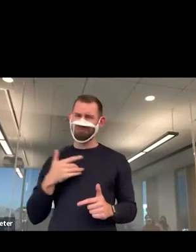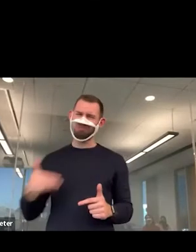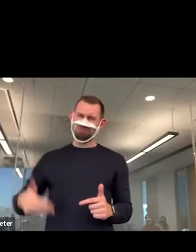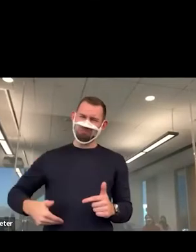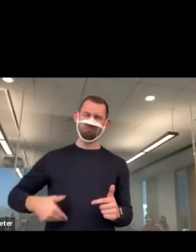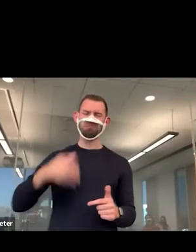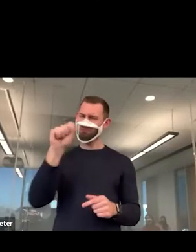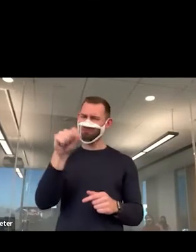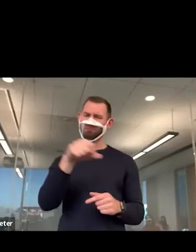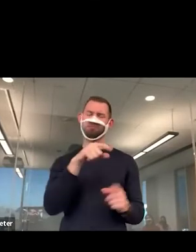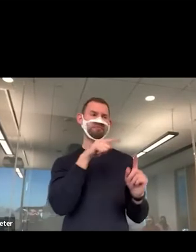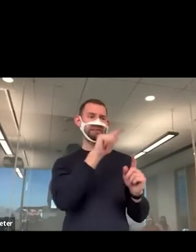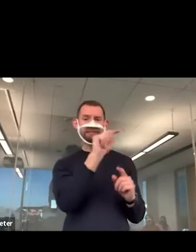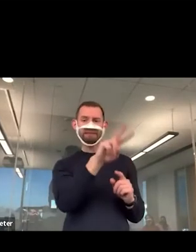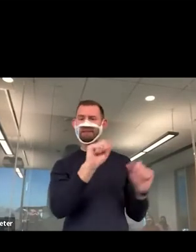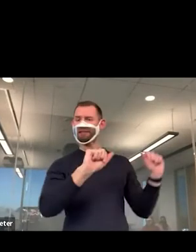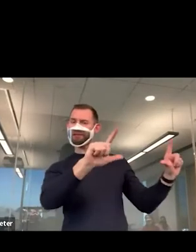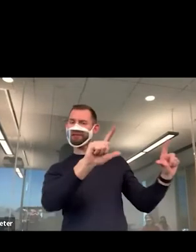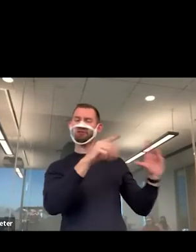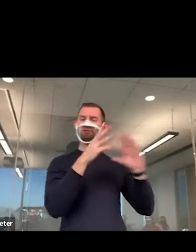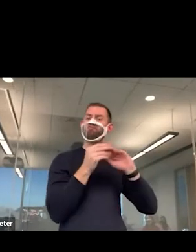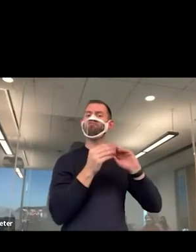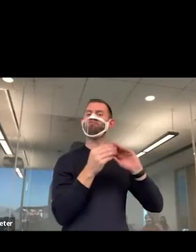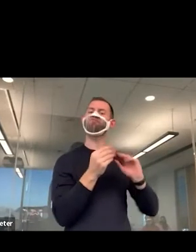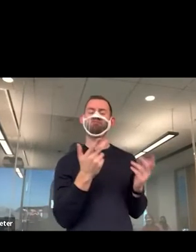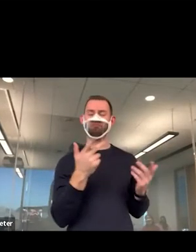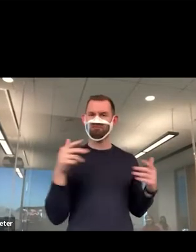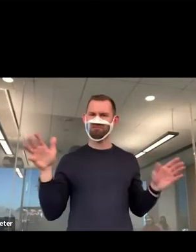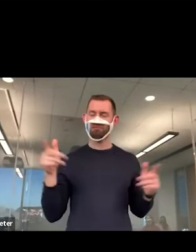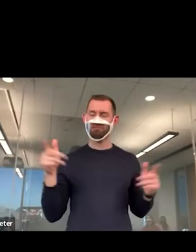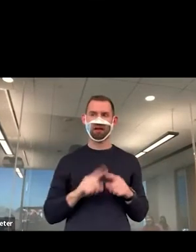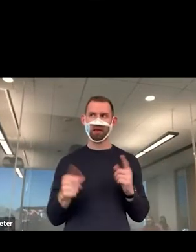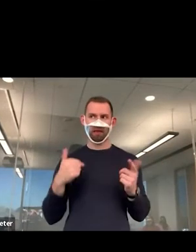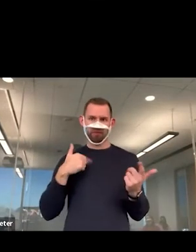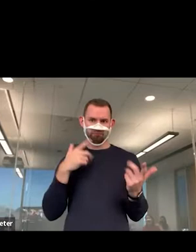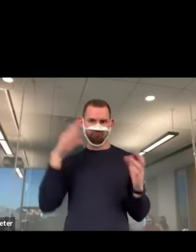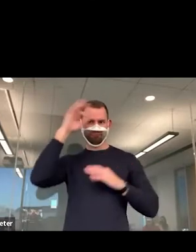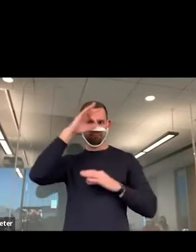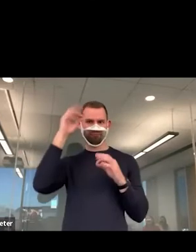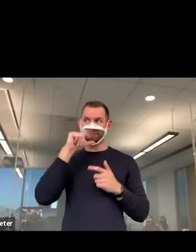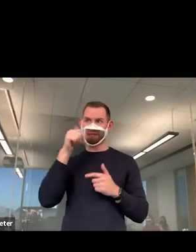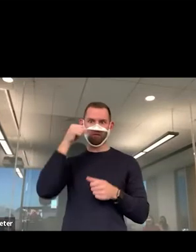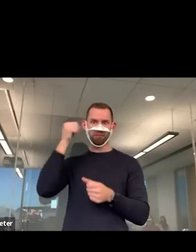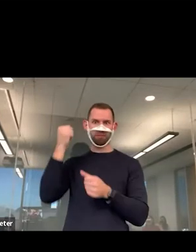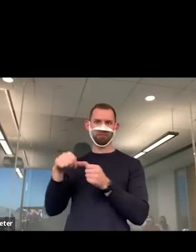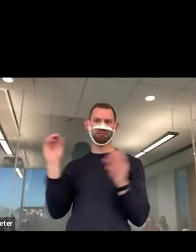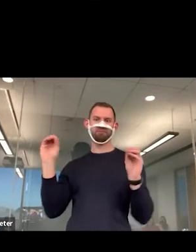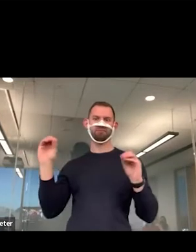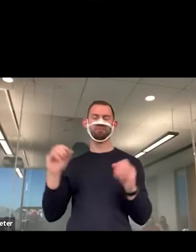about but yet i didn't know anything about it and so to learn all this and to learn that there was